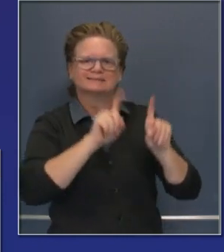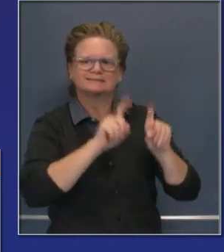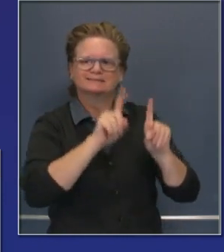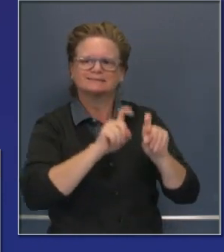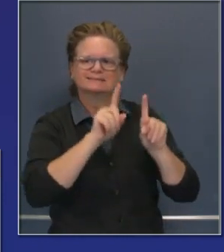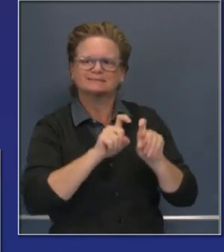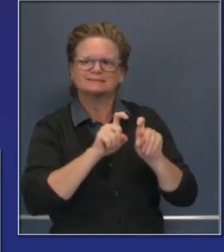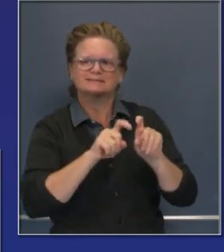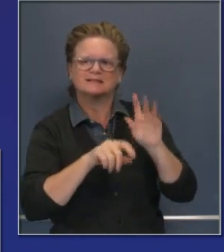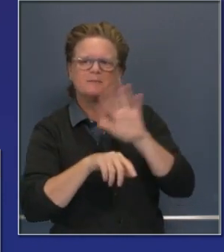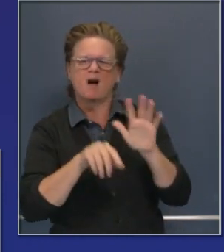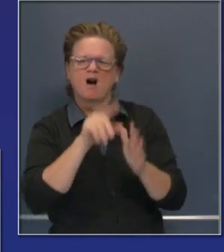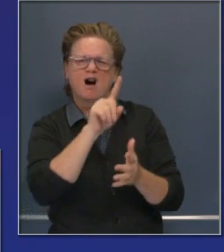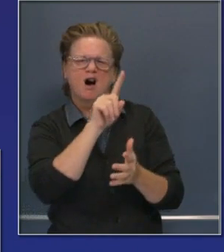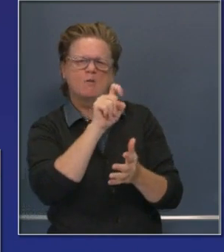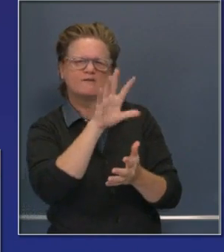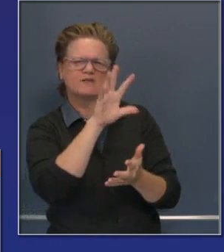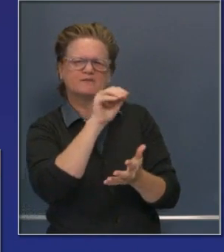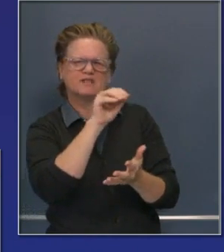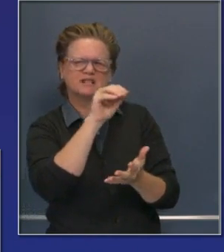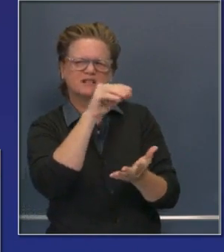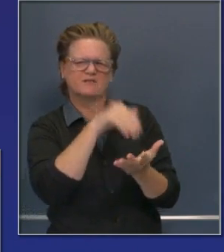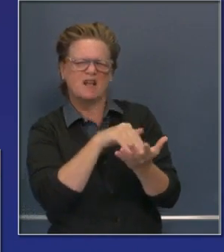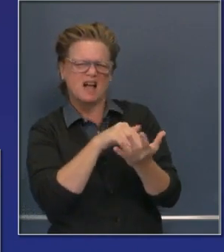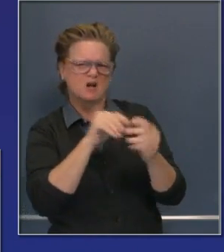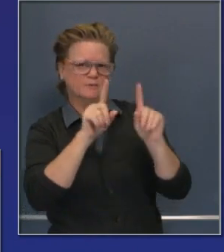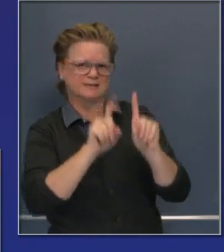ARE OFF THE TOTAL NUMBER OF TESTS OF ROUGHLY.